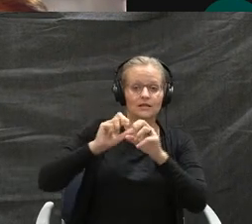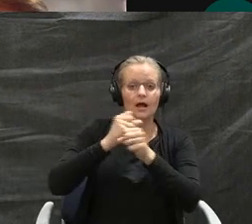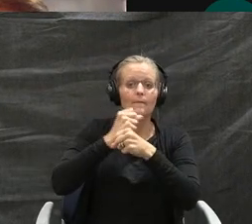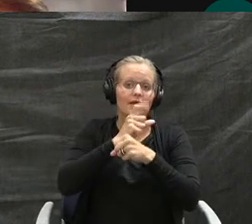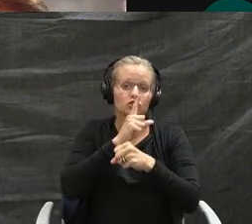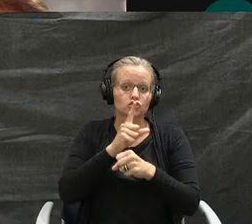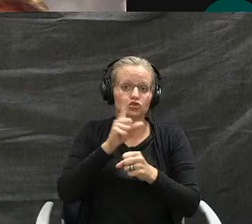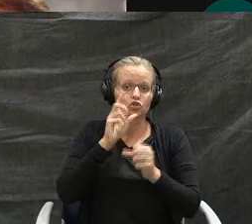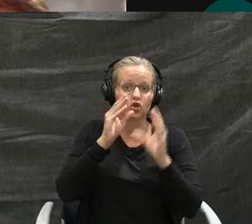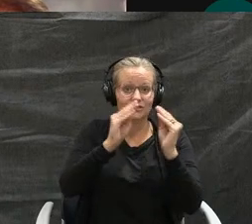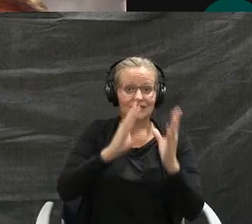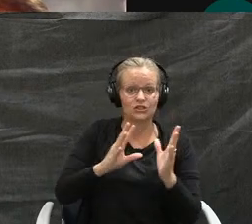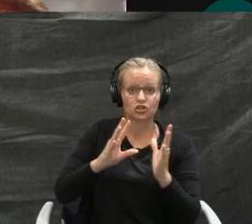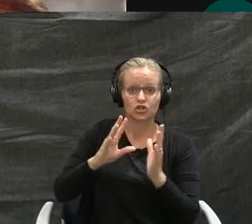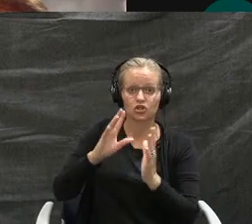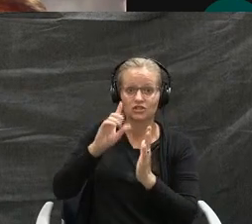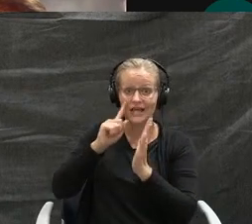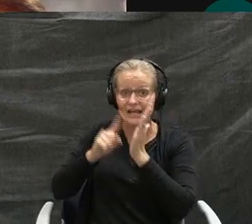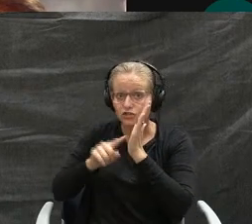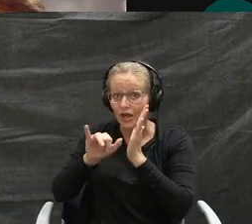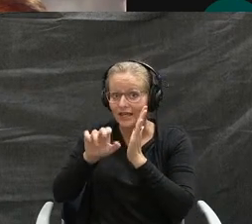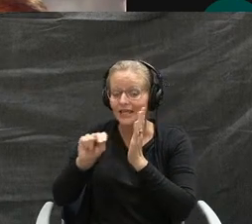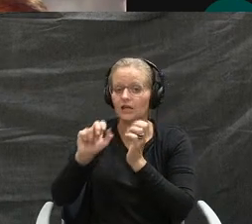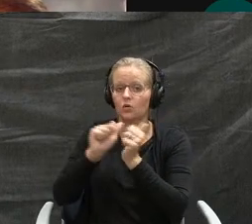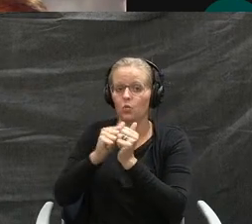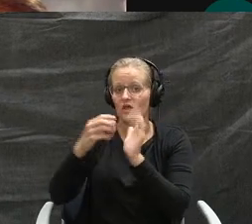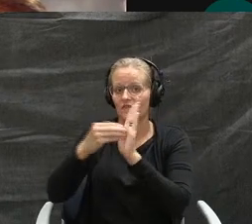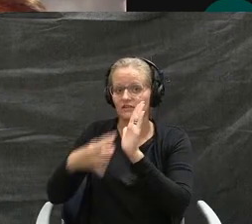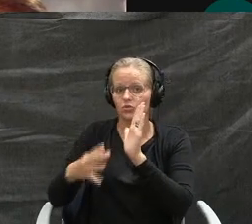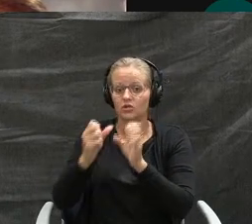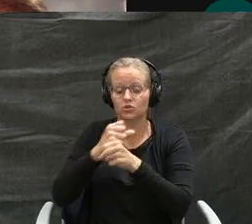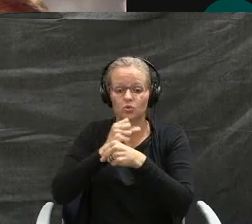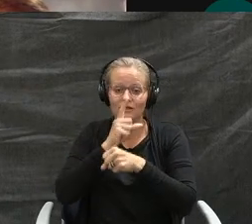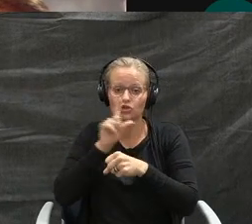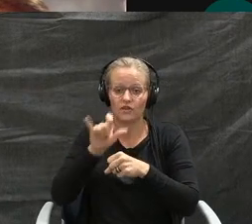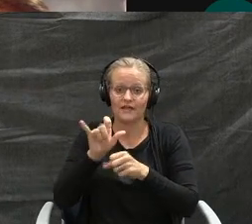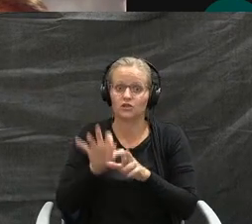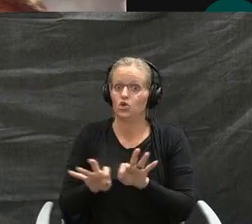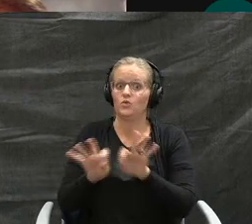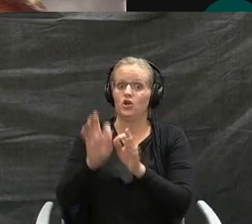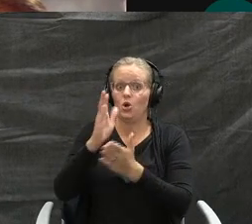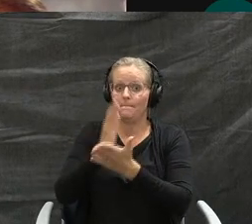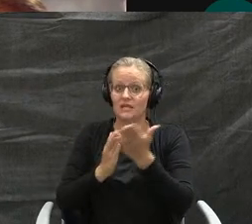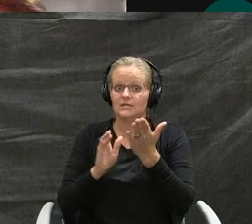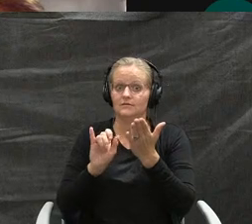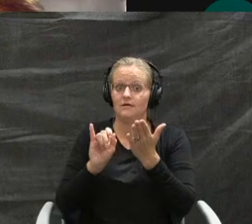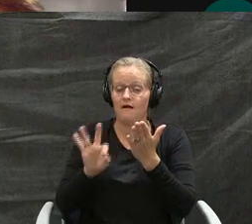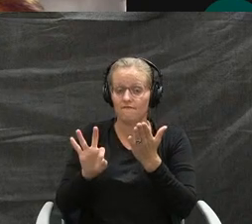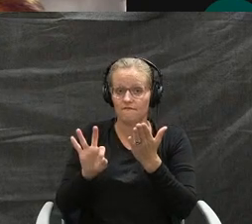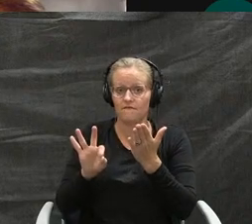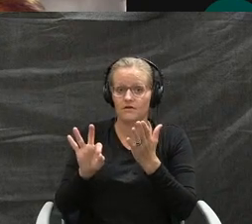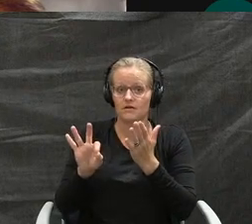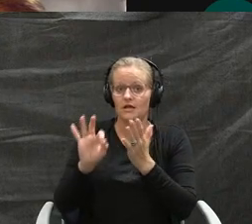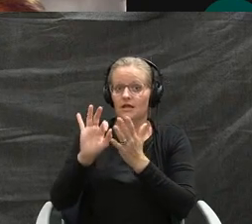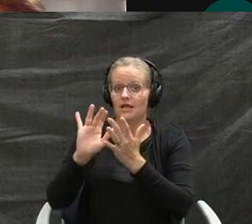sure that there's checkins and make sure that's a critical piece of it going forward, because you know, those certain